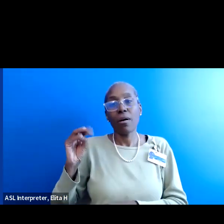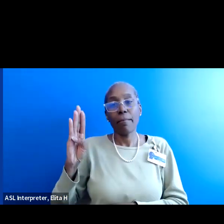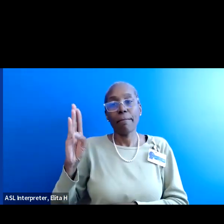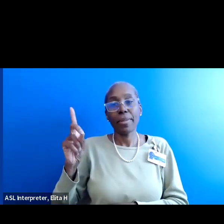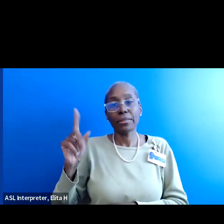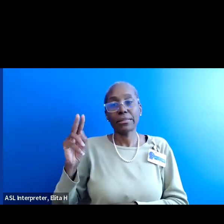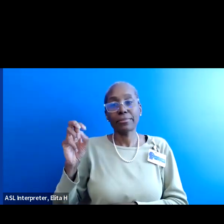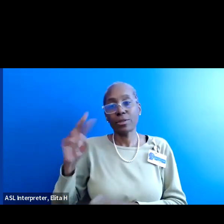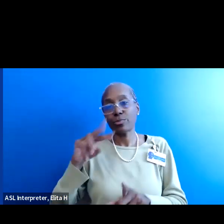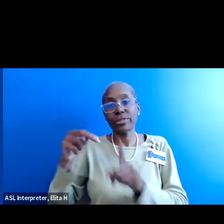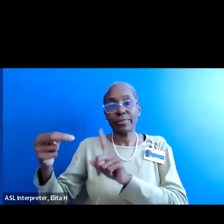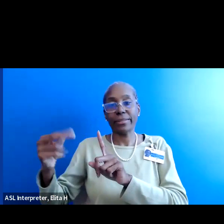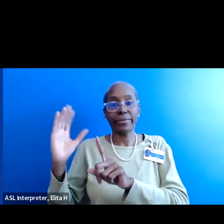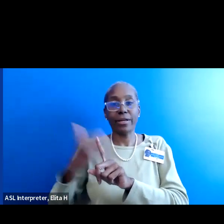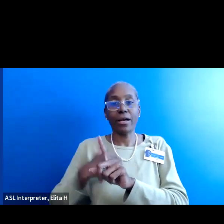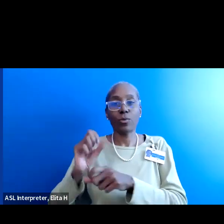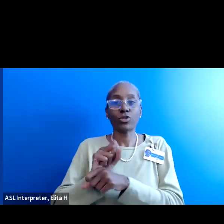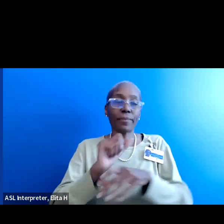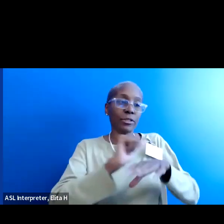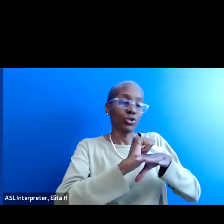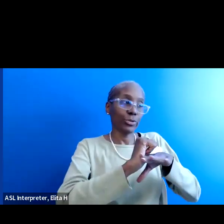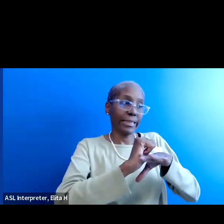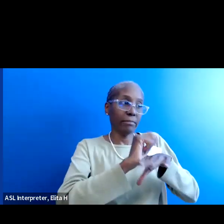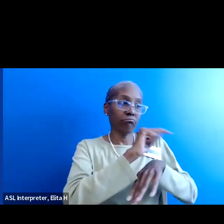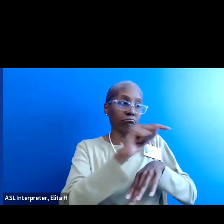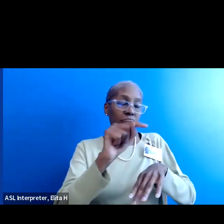because that is our main job is to train ombudsmen to do their job.